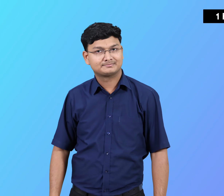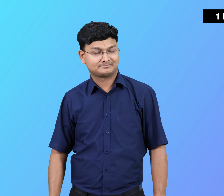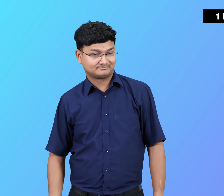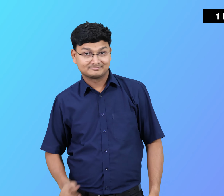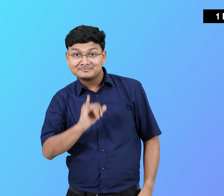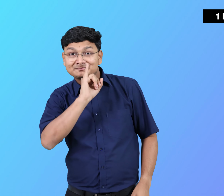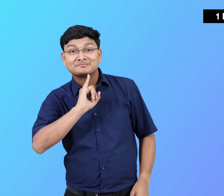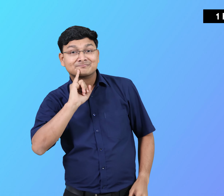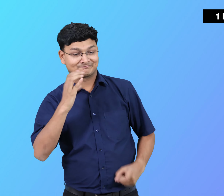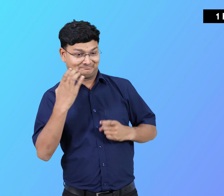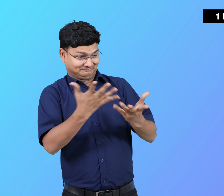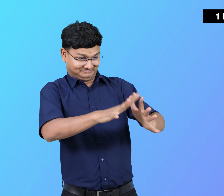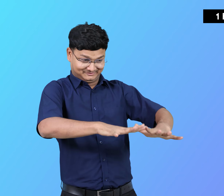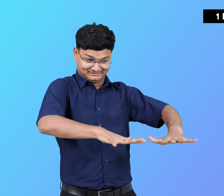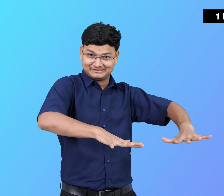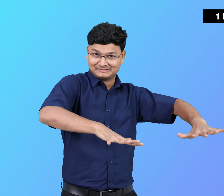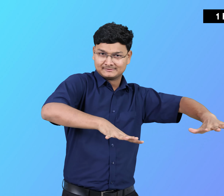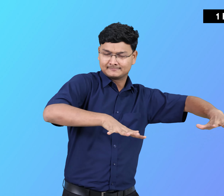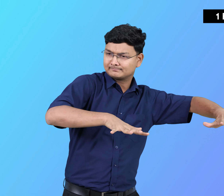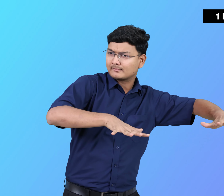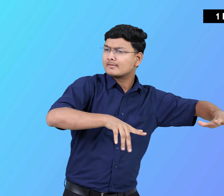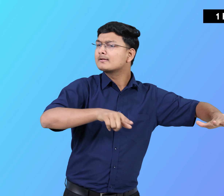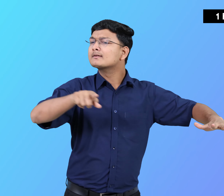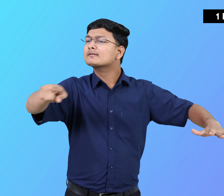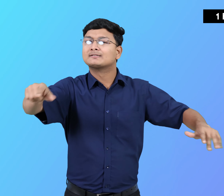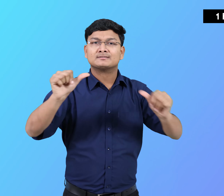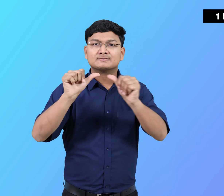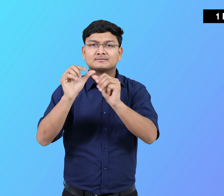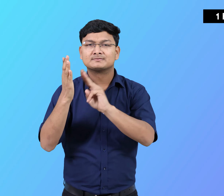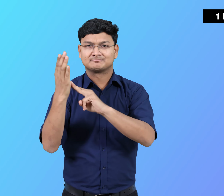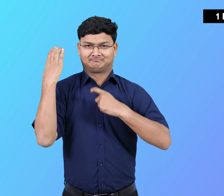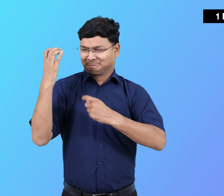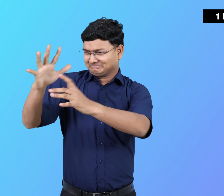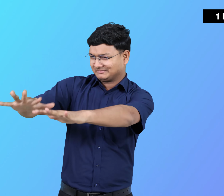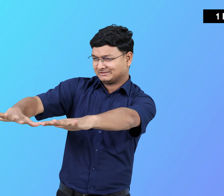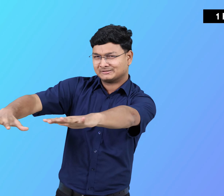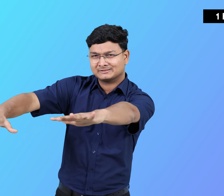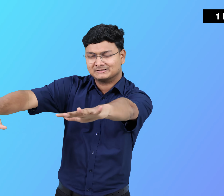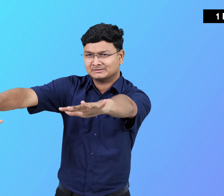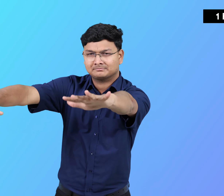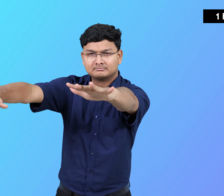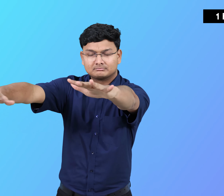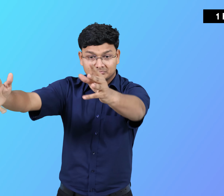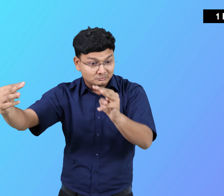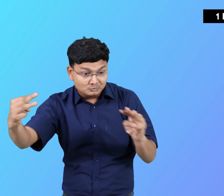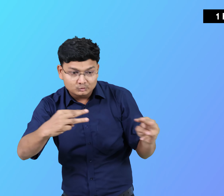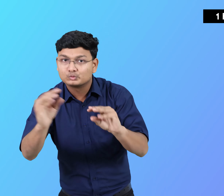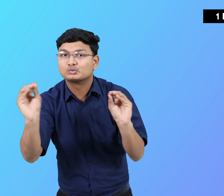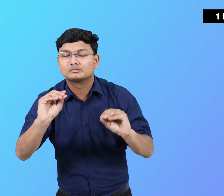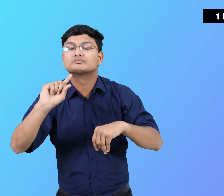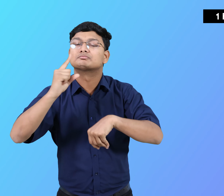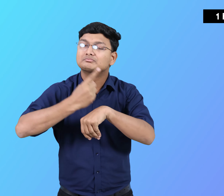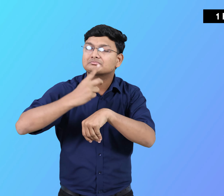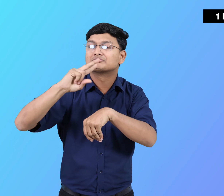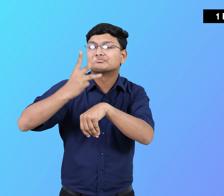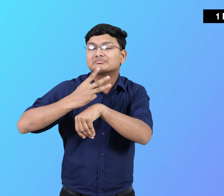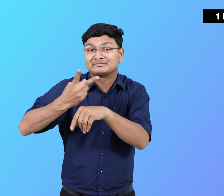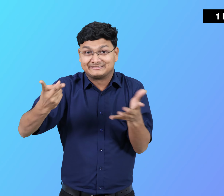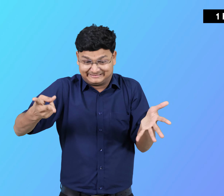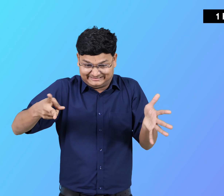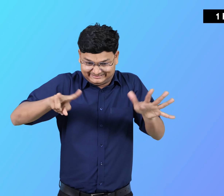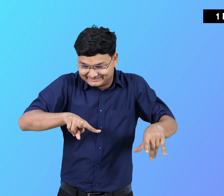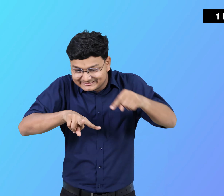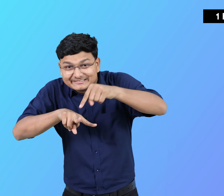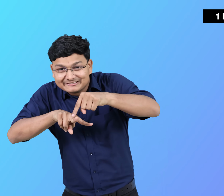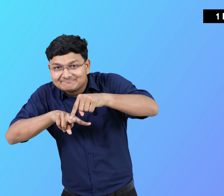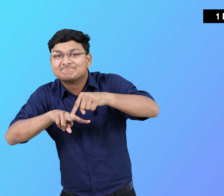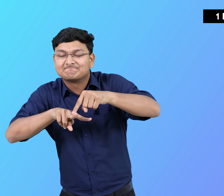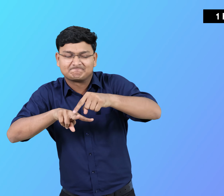The armies were camped across from each other for seven days. On the seventh day the battle began.